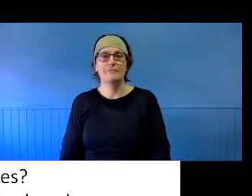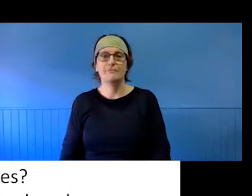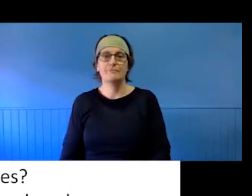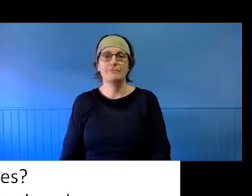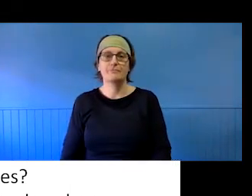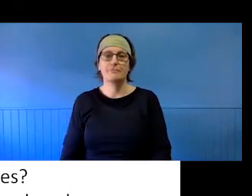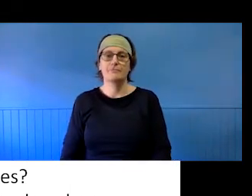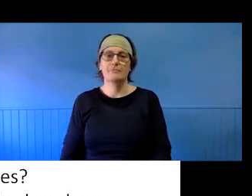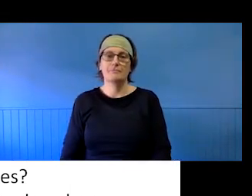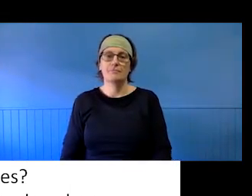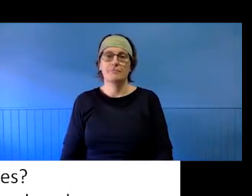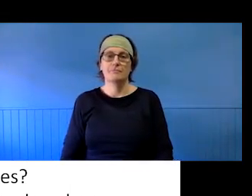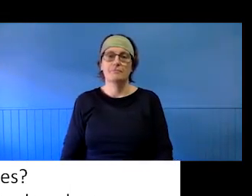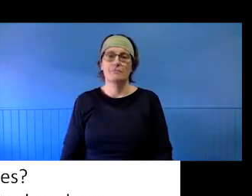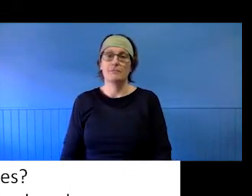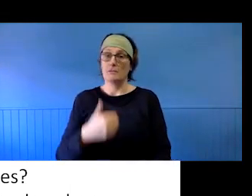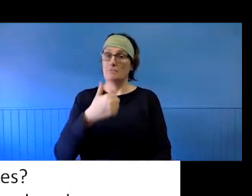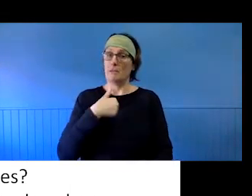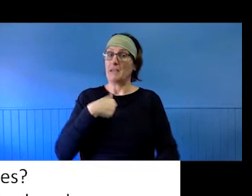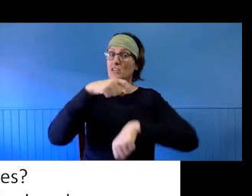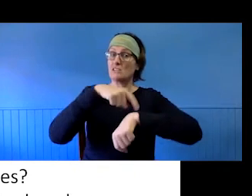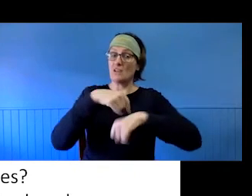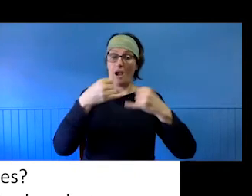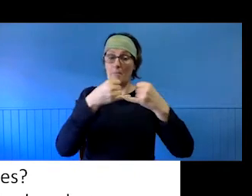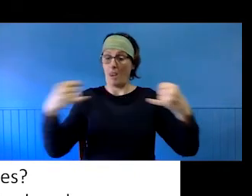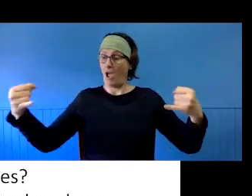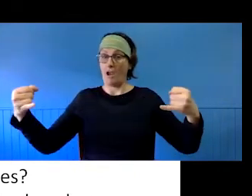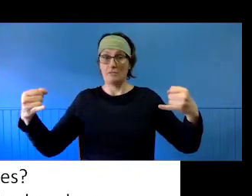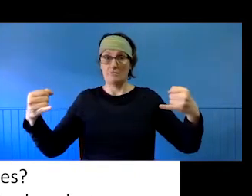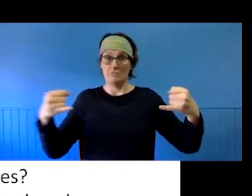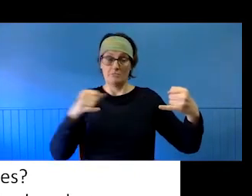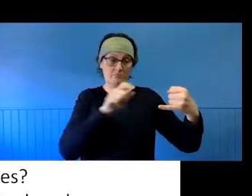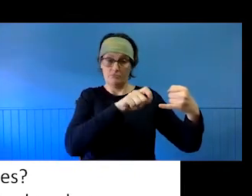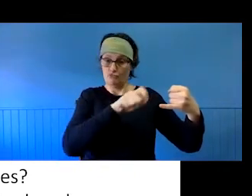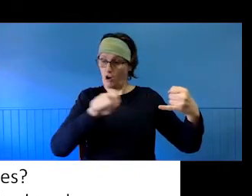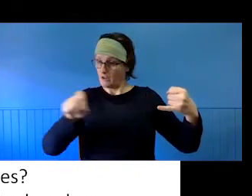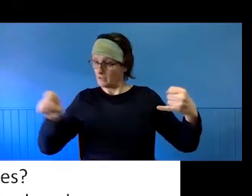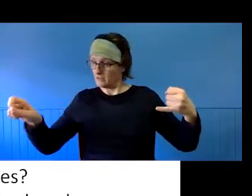can - I often write out a timeline and - or a long line on my paper,